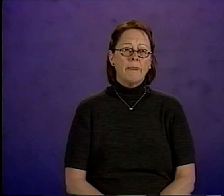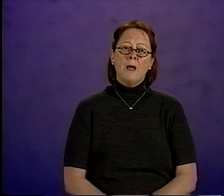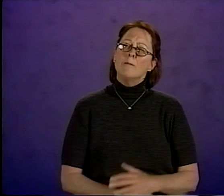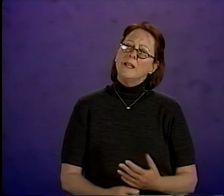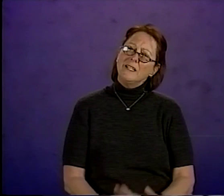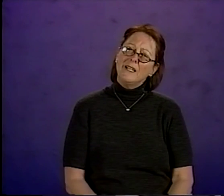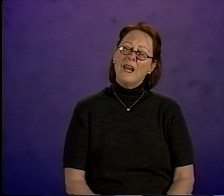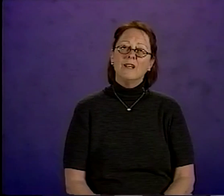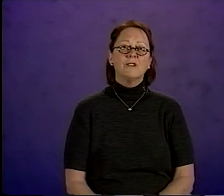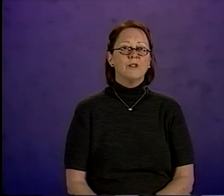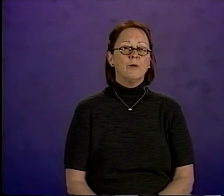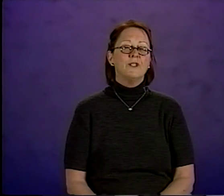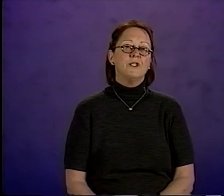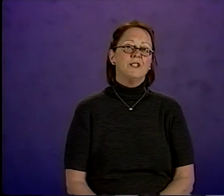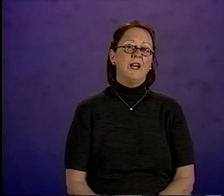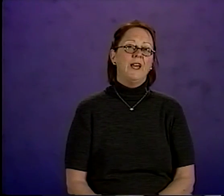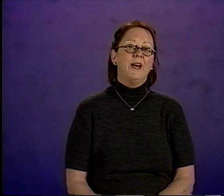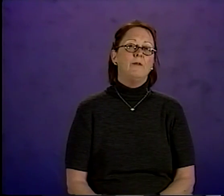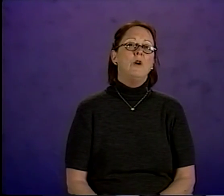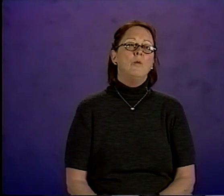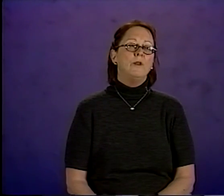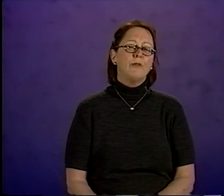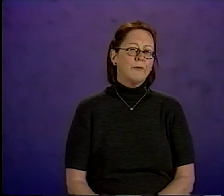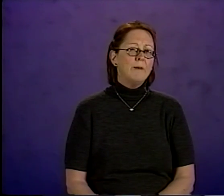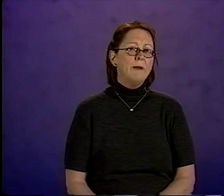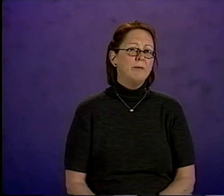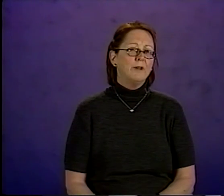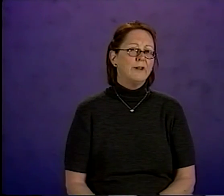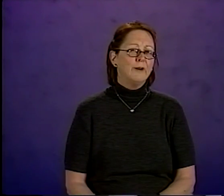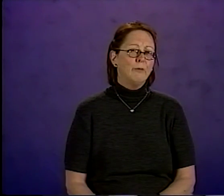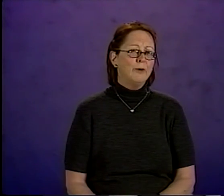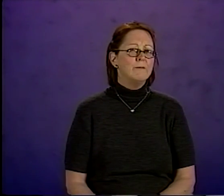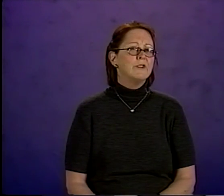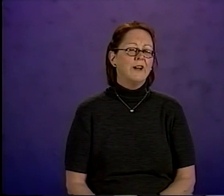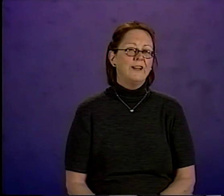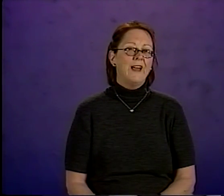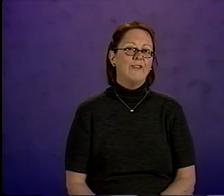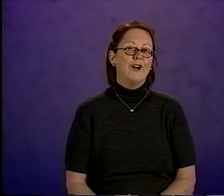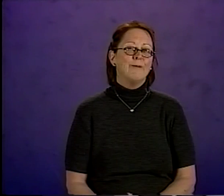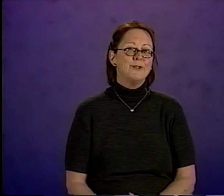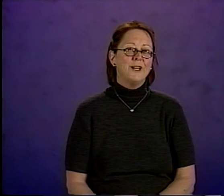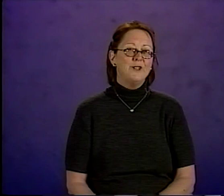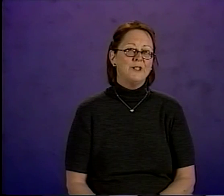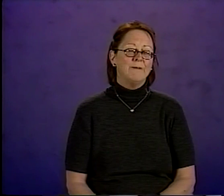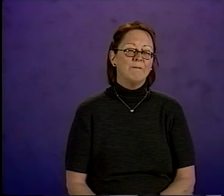but it didn't answer the questions I had when three people are in a room trying to have a conversation.